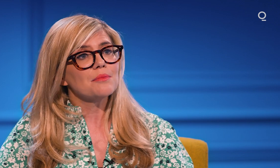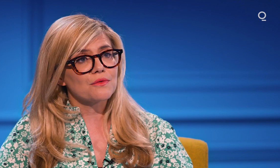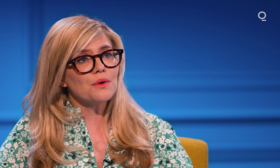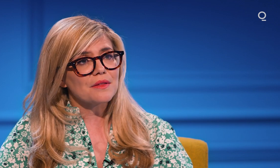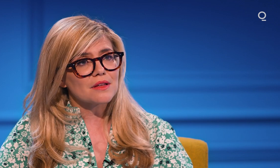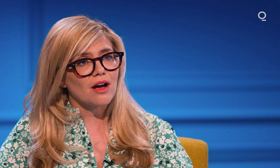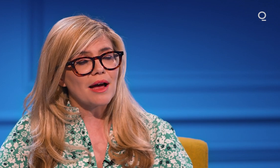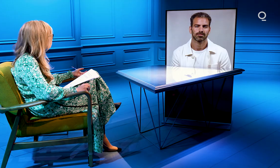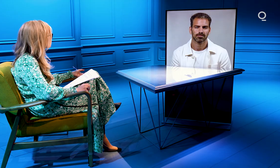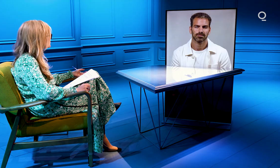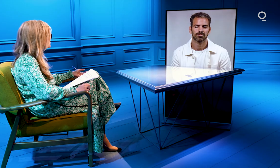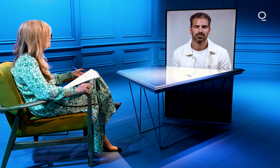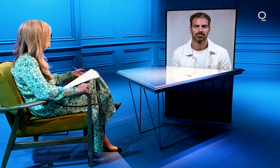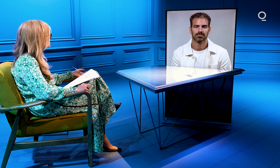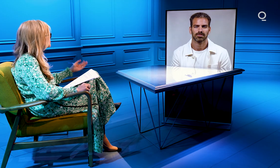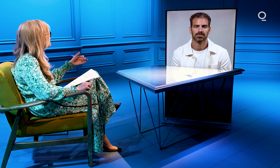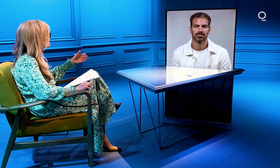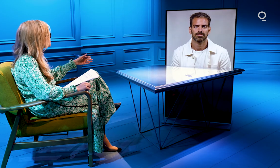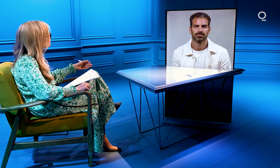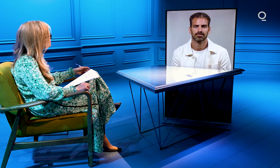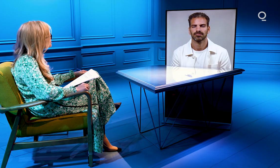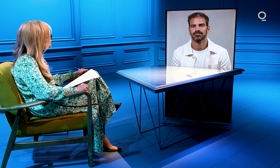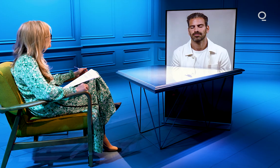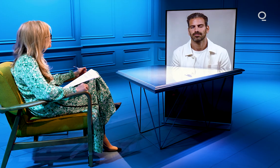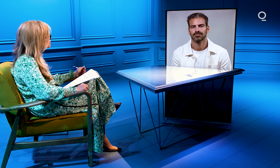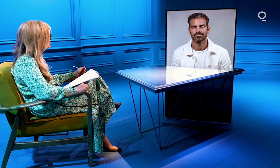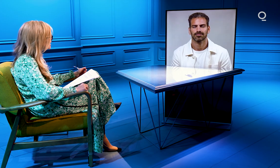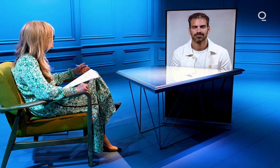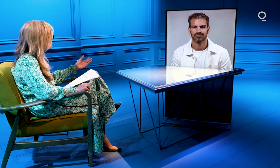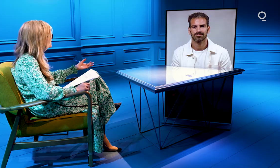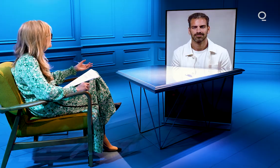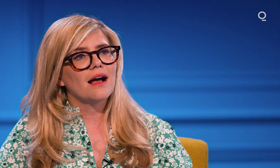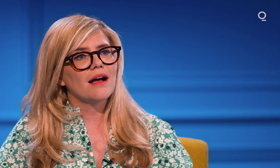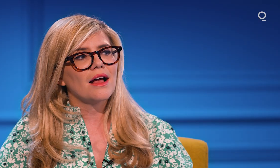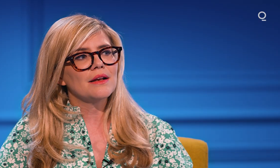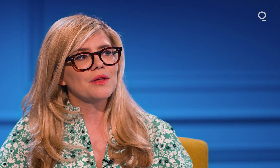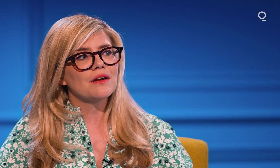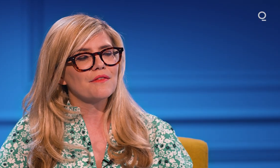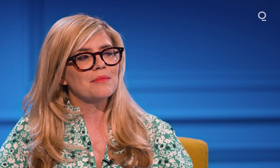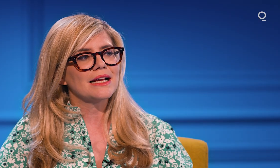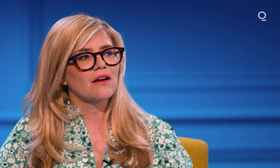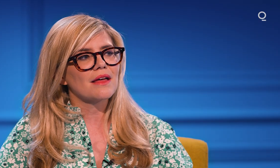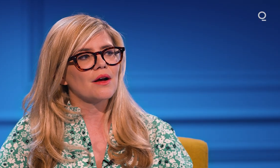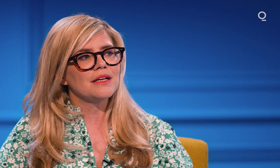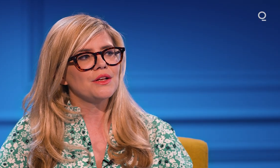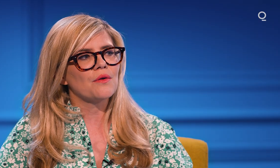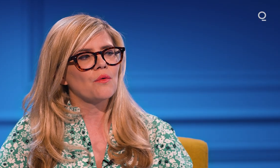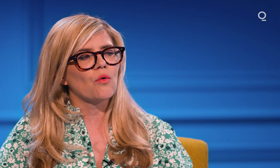the people's view at the time and may continue to be. And I just wondered as you're fourth generation within a family like that, you know, what,